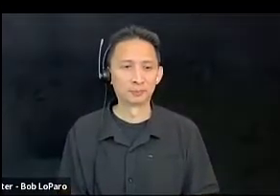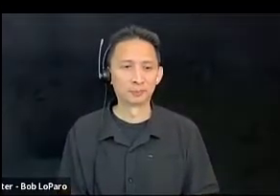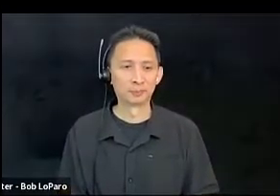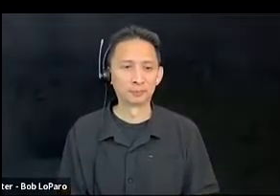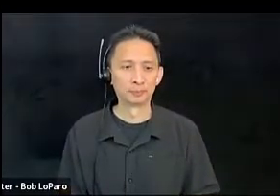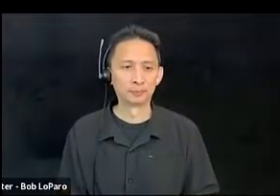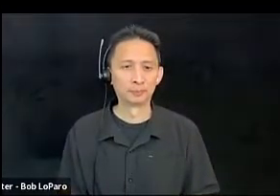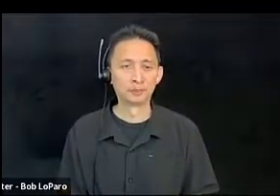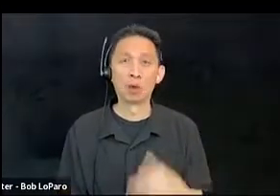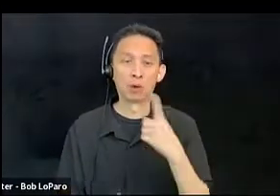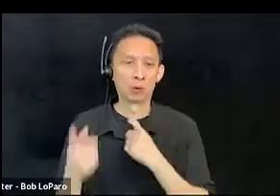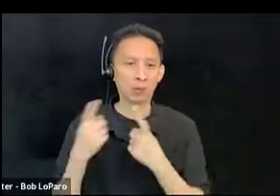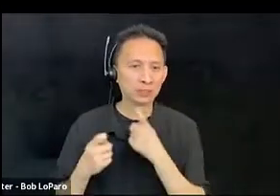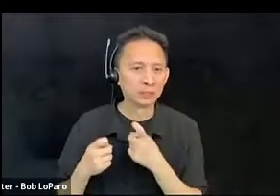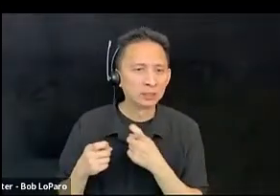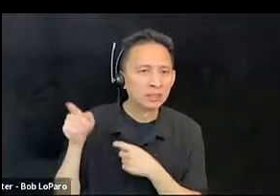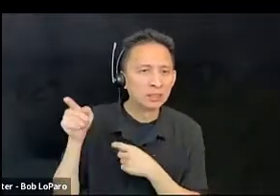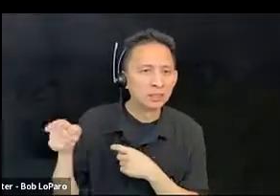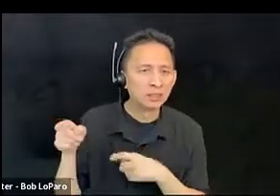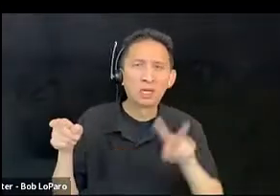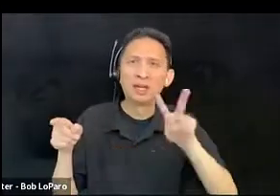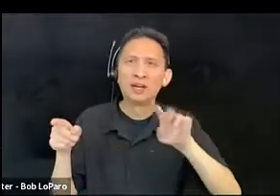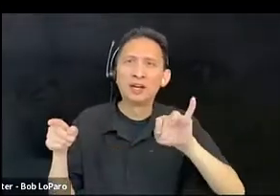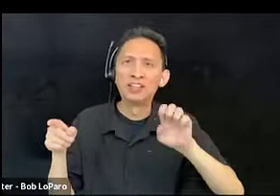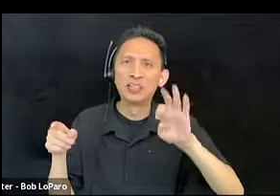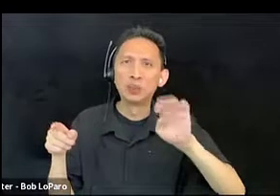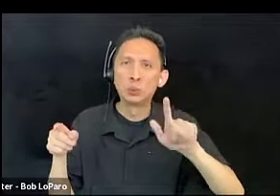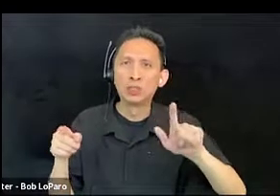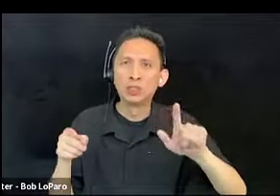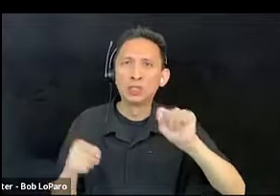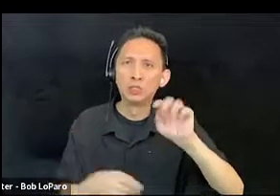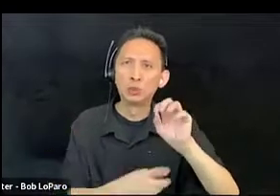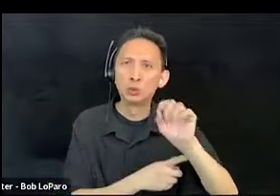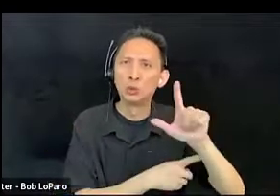Question, are these visual tools expensive for the child to use? No,